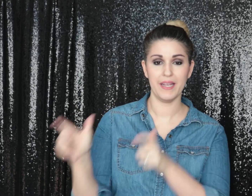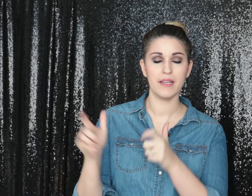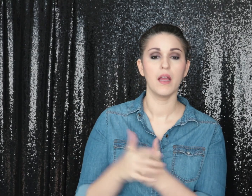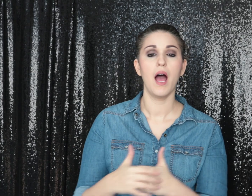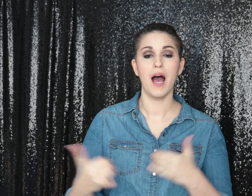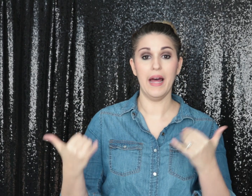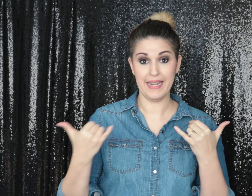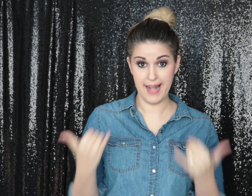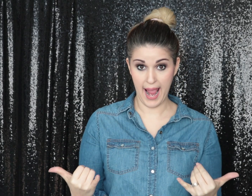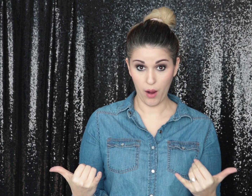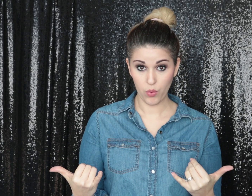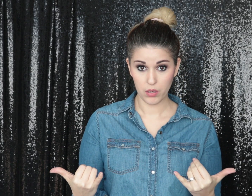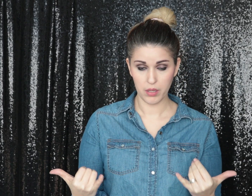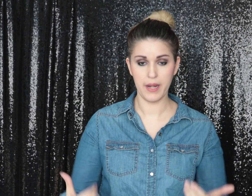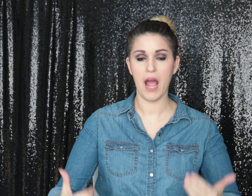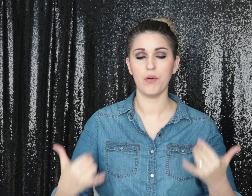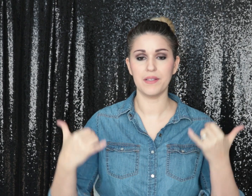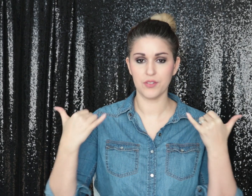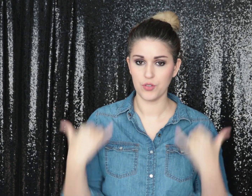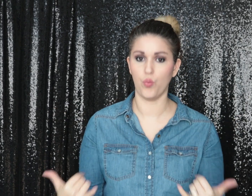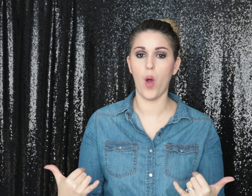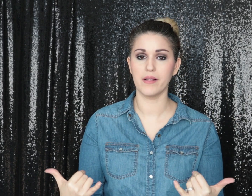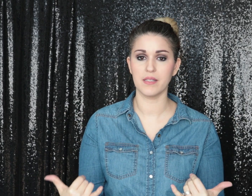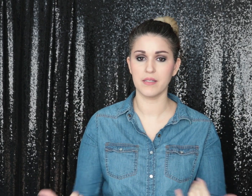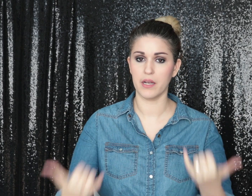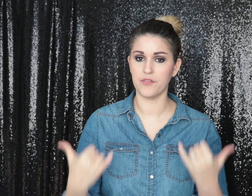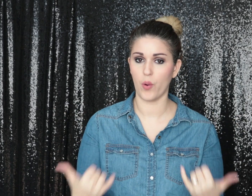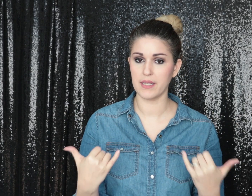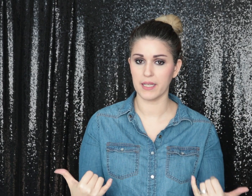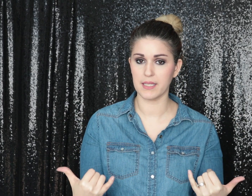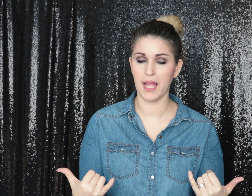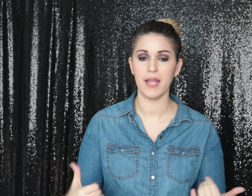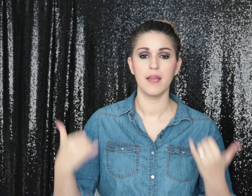immediate, uh, now, now is once instead of twice. Like today,